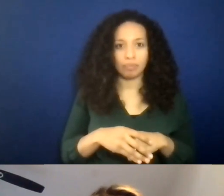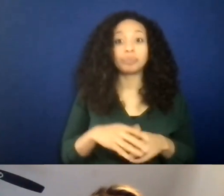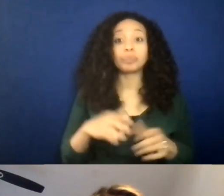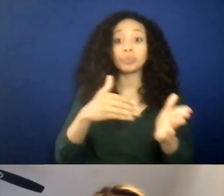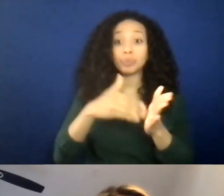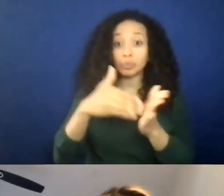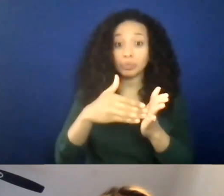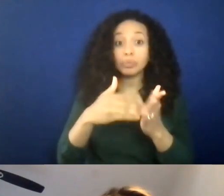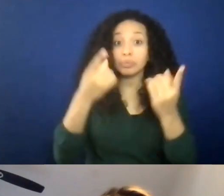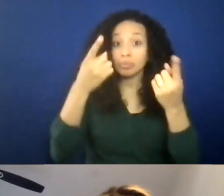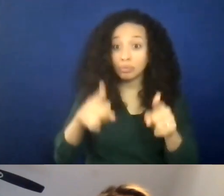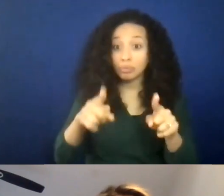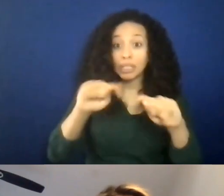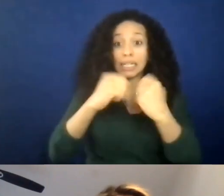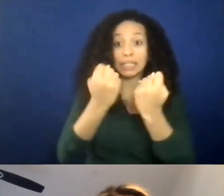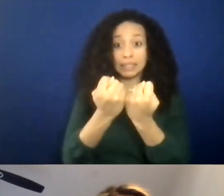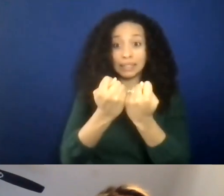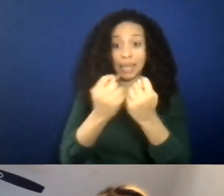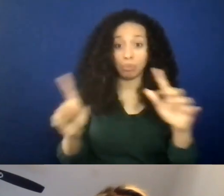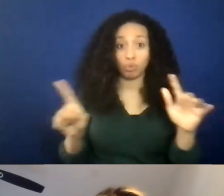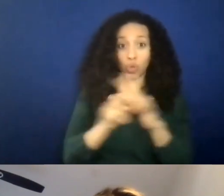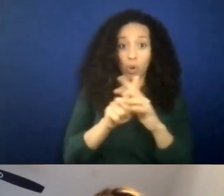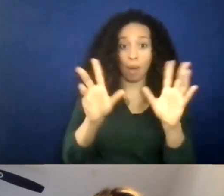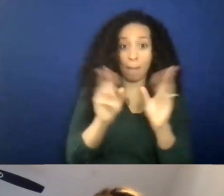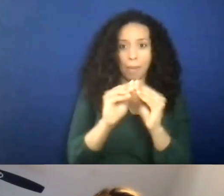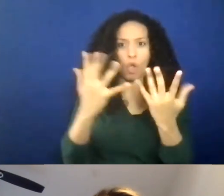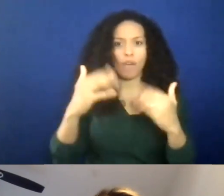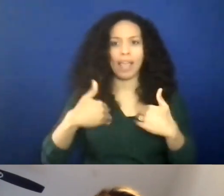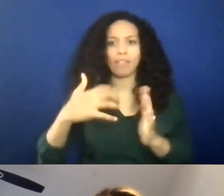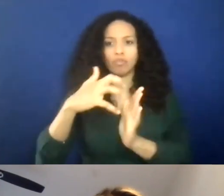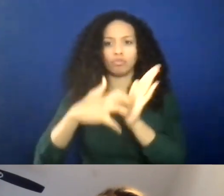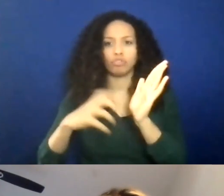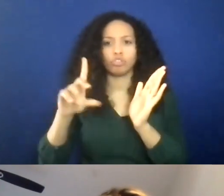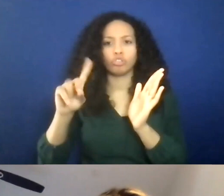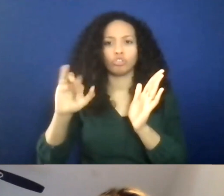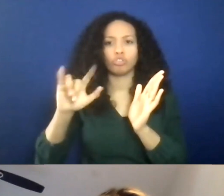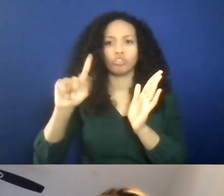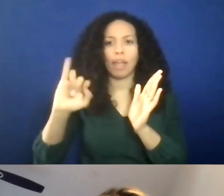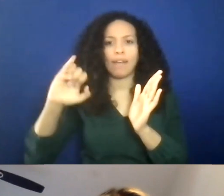with a draft IEP. But sometimes families think that a lot of things are predetermined or the